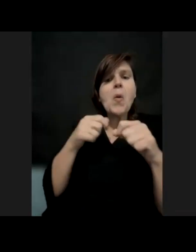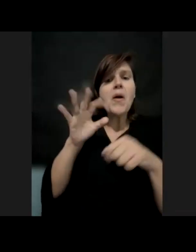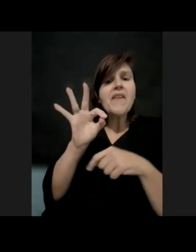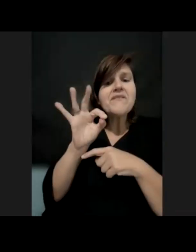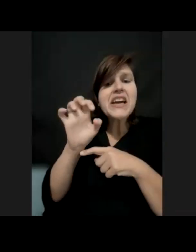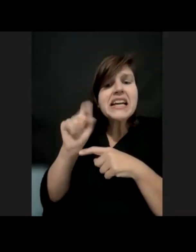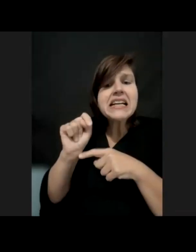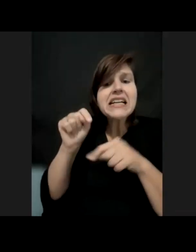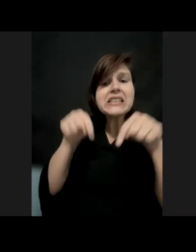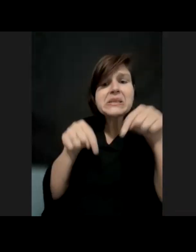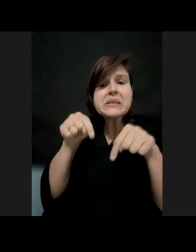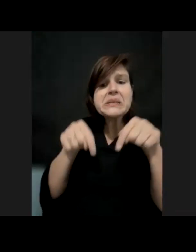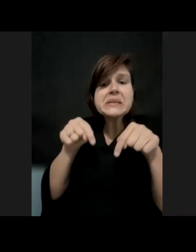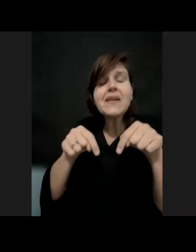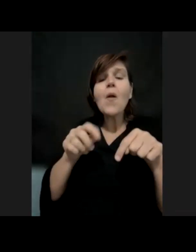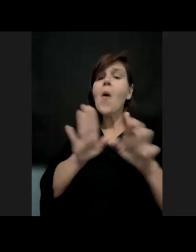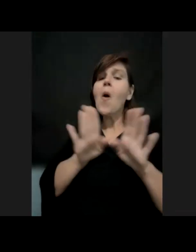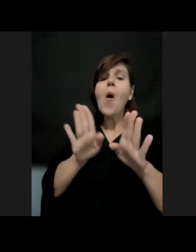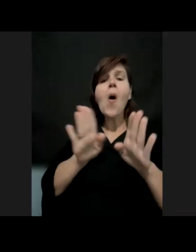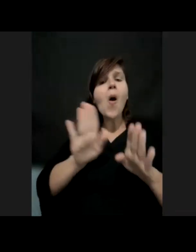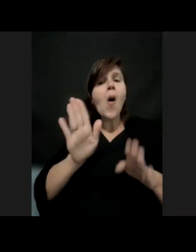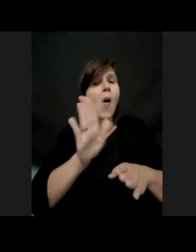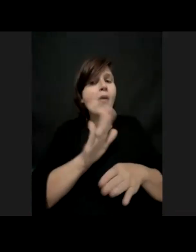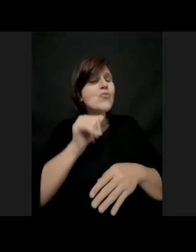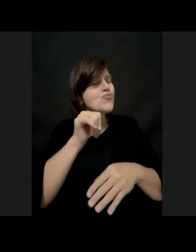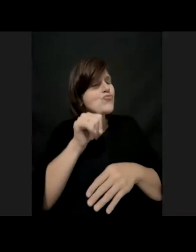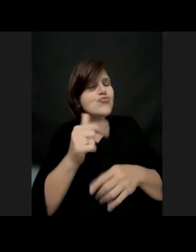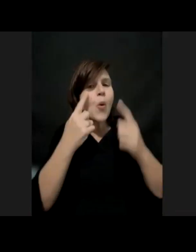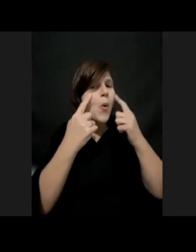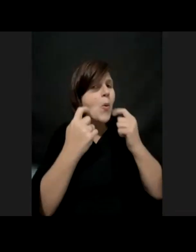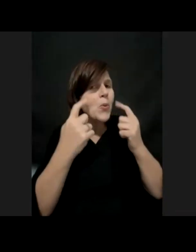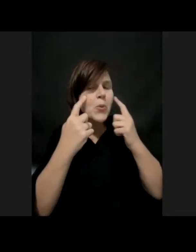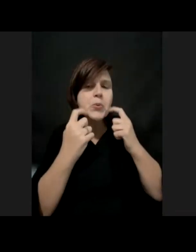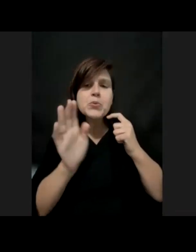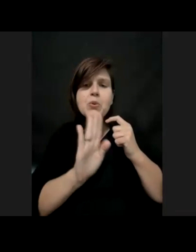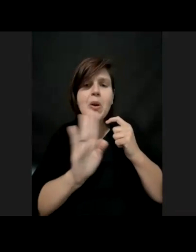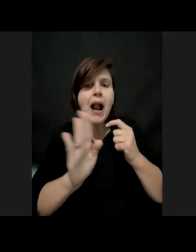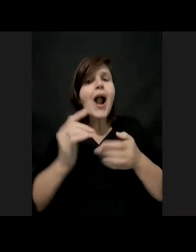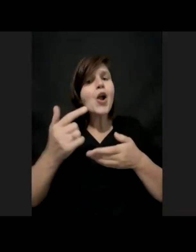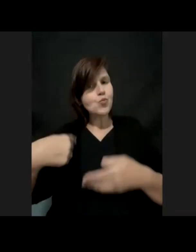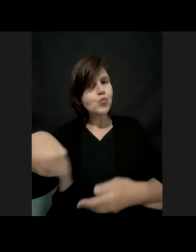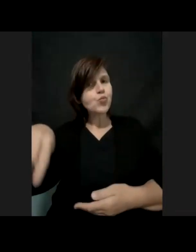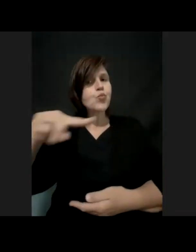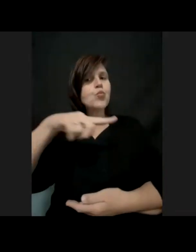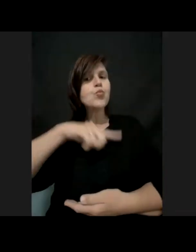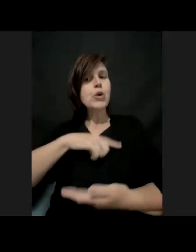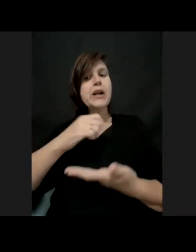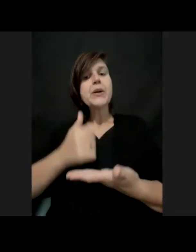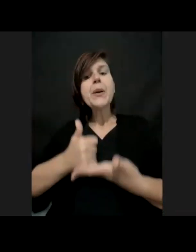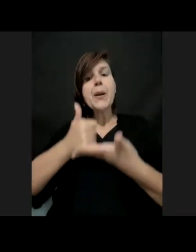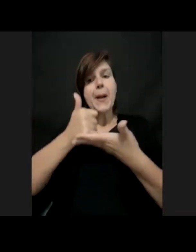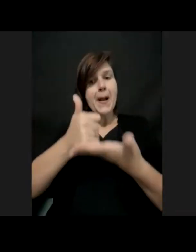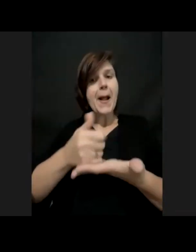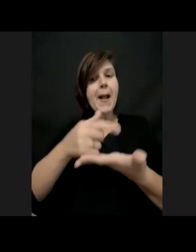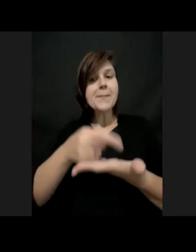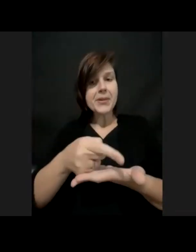“Oh, don't cry, Mr. Socks. We can help you,” said Marvin. Callie gave Mr. Socks a big hug.